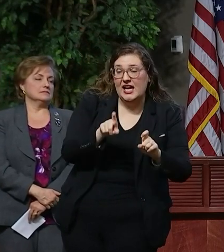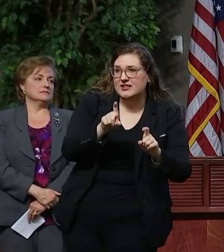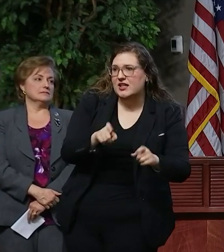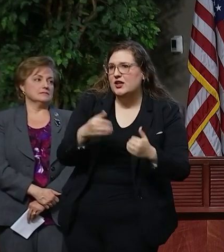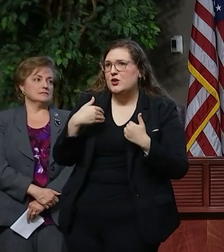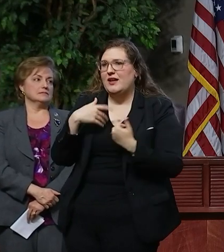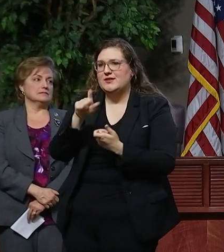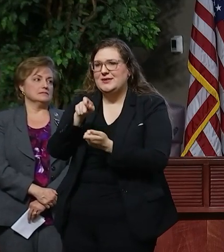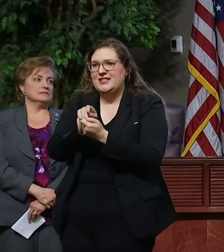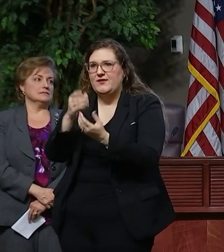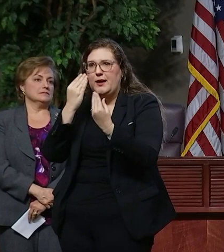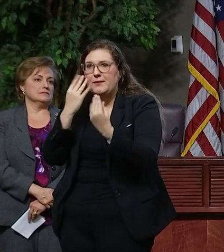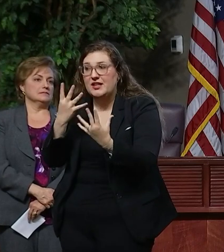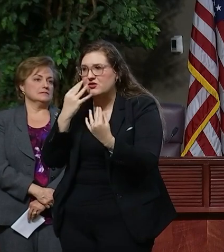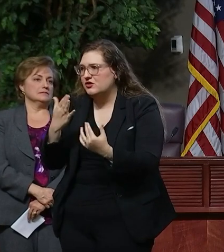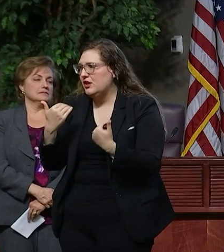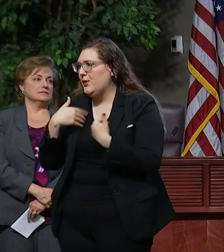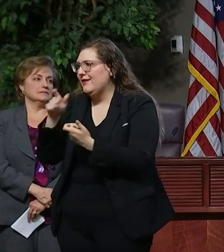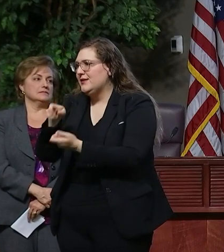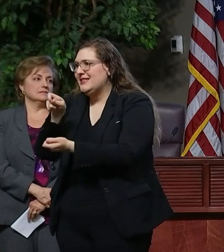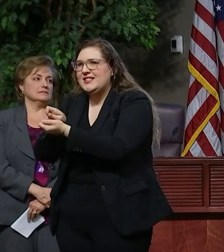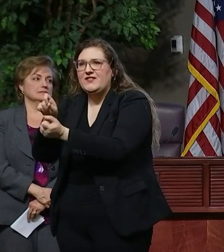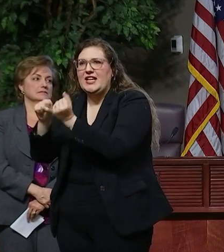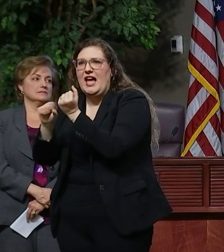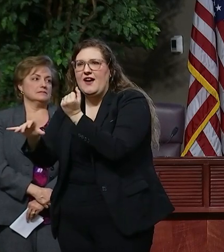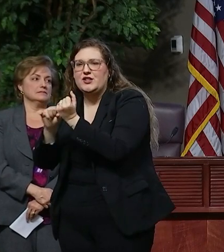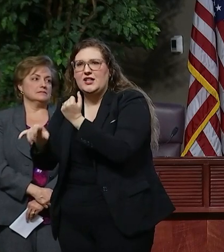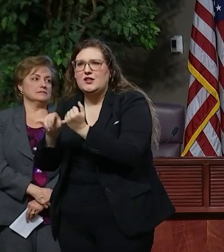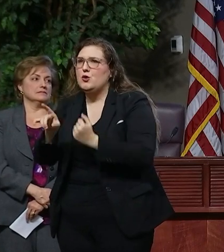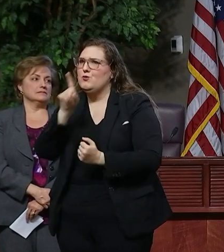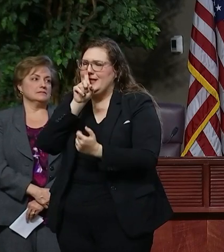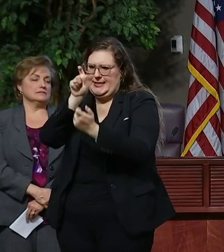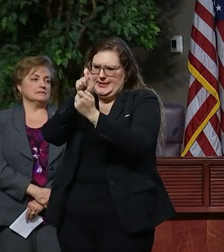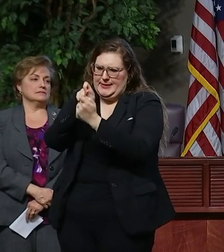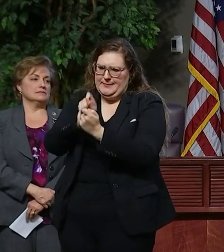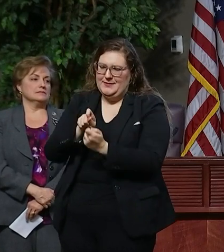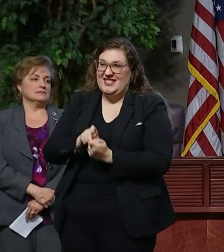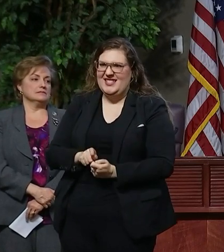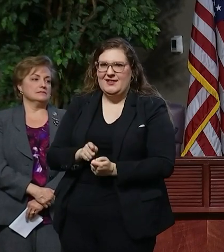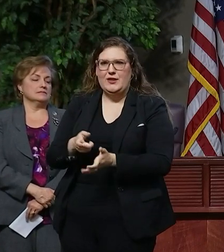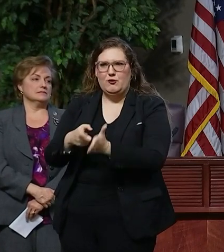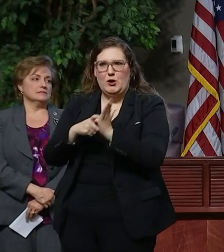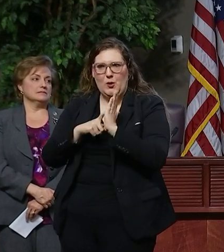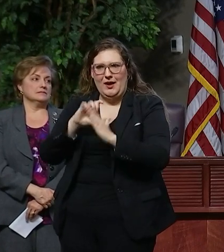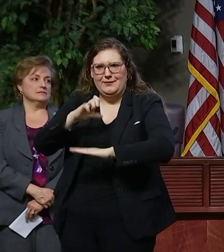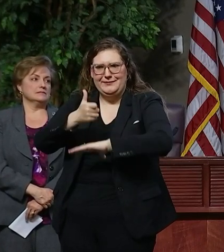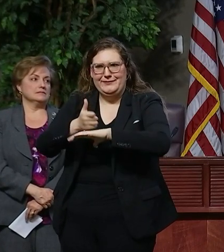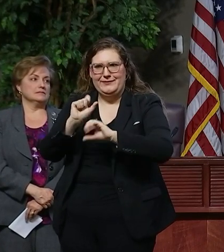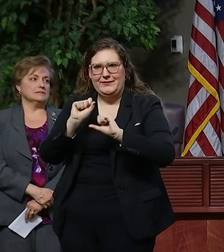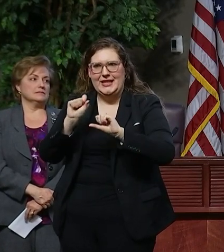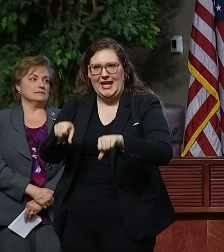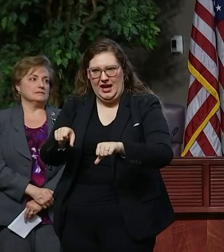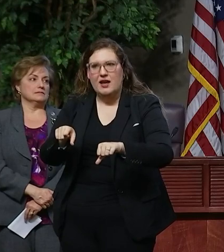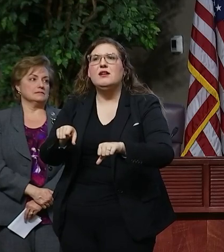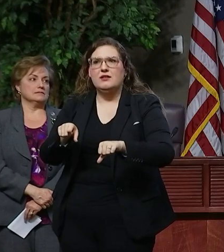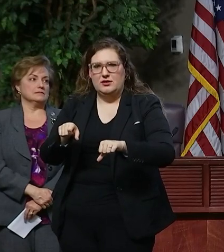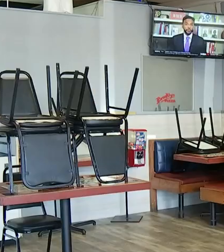HOW THE VIRUS IS GROWING AND ADJUST ACCORDINGLY. >> WHAT YOU CAN DO WITH THAT? ADJUST ACCORDINGLY. >> WHAT YOU CAN DO WITH THAT? YOU CAN DO TARGETING TESTING. WHAT YOU CAN DO WITH THAT? YOU CAN DO TARGETING TESTING. YOU CAN DO TARGETING MESSAGING. YOU CAN DO TARGETING TESTING. YOU CAN DO TARGETING MESSAGING. YOU CAN ALSO ADVERTISE AND DO